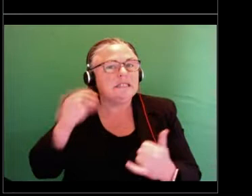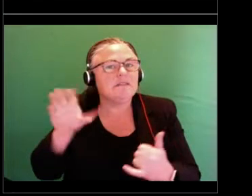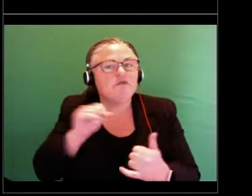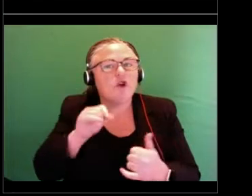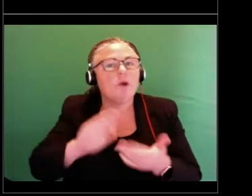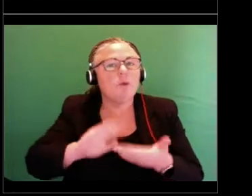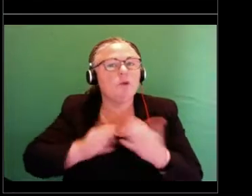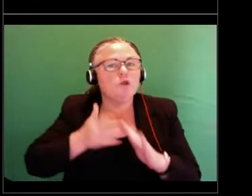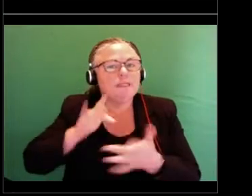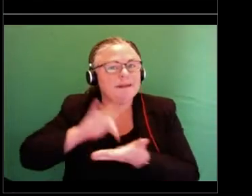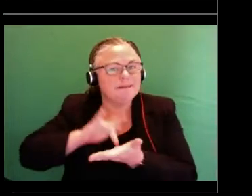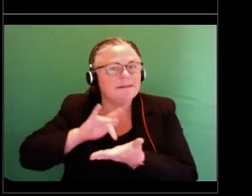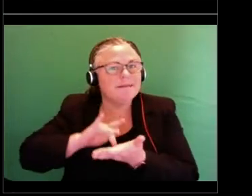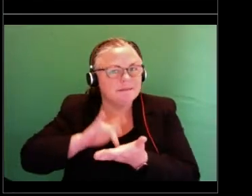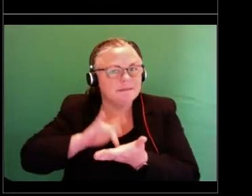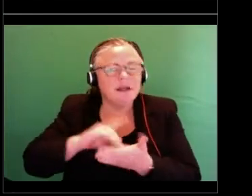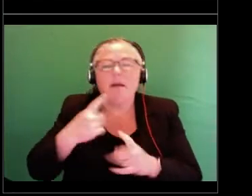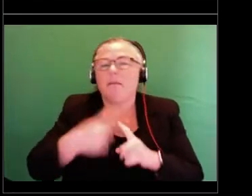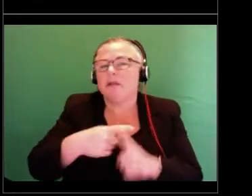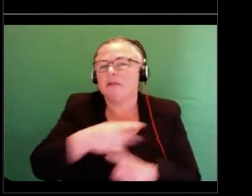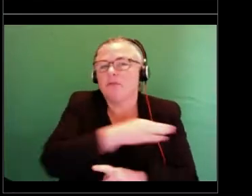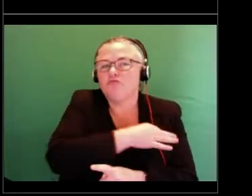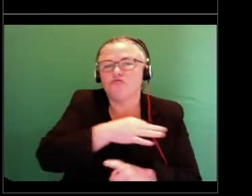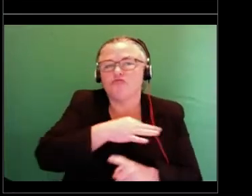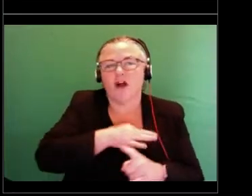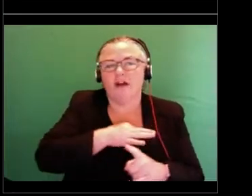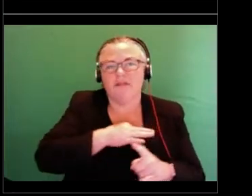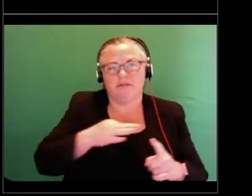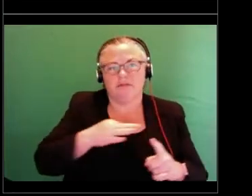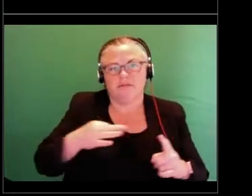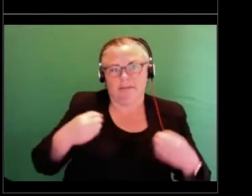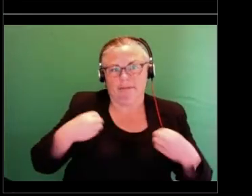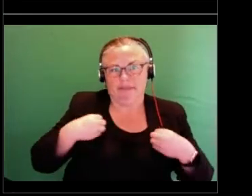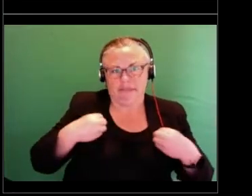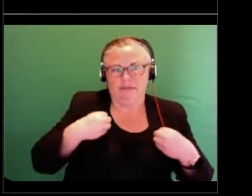eregion and area and how you can best support your clients with a referral.